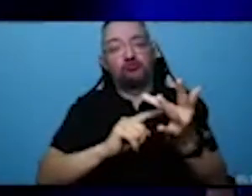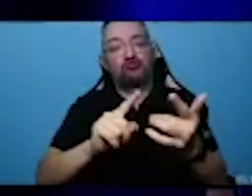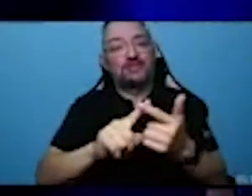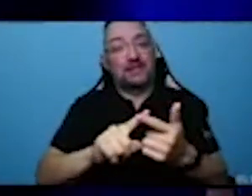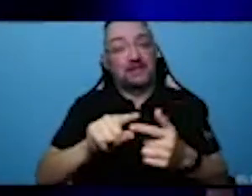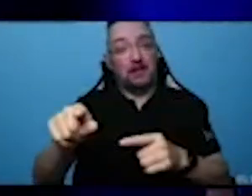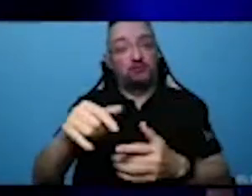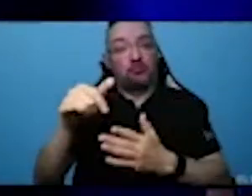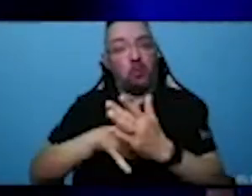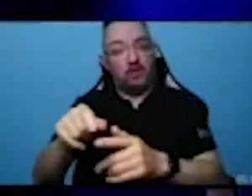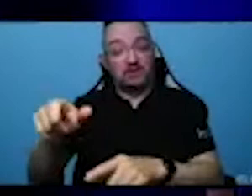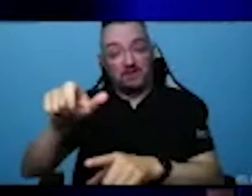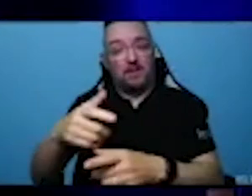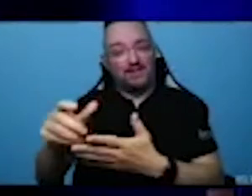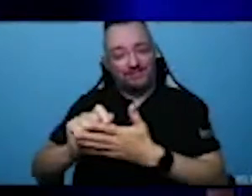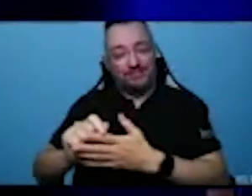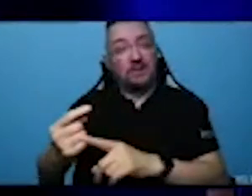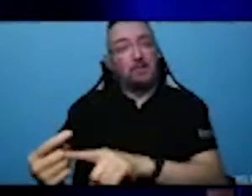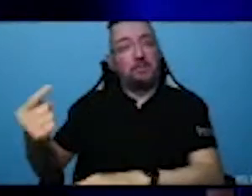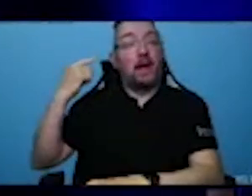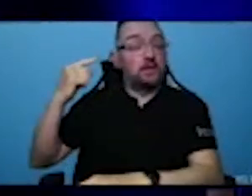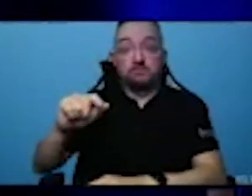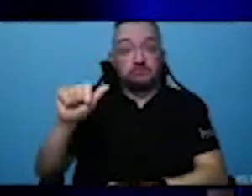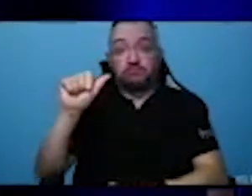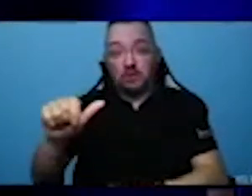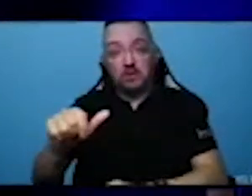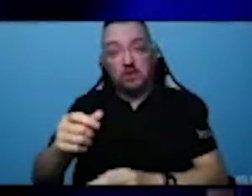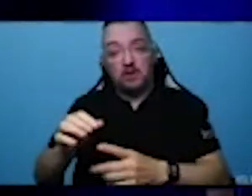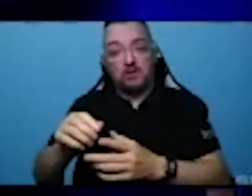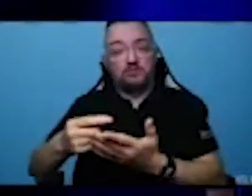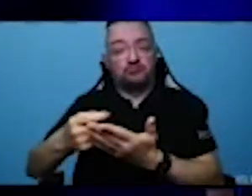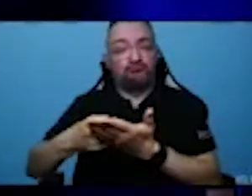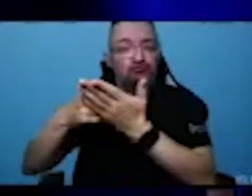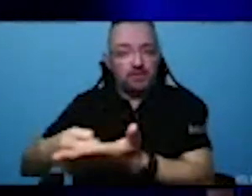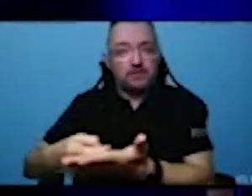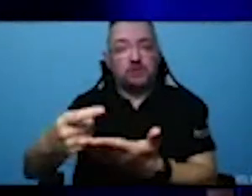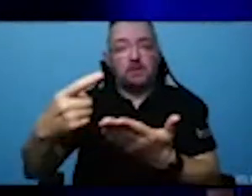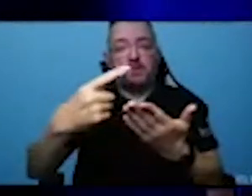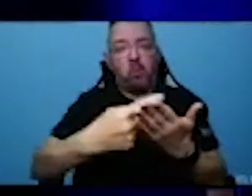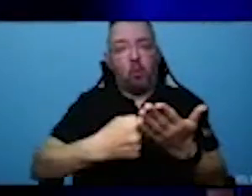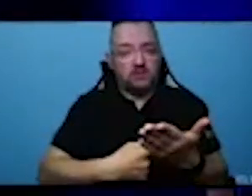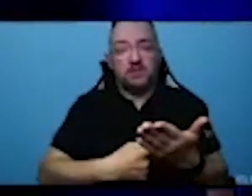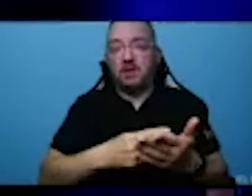of policy and the recommendations, but we talk about prevention a lot. And one of the things that the